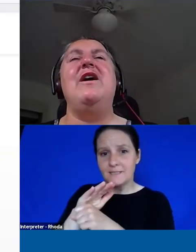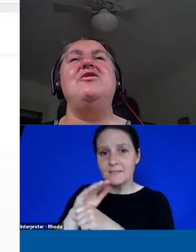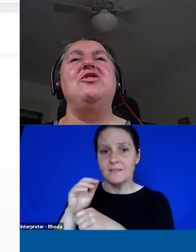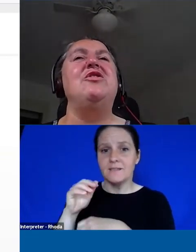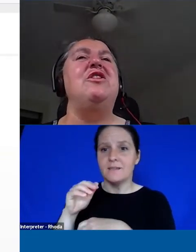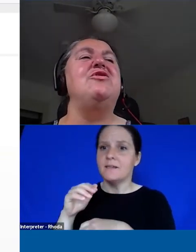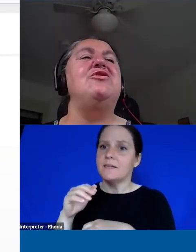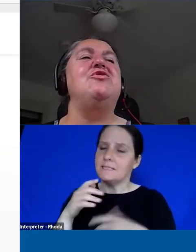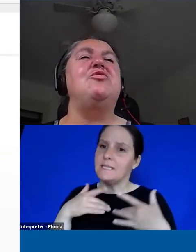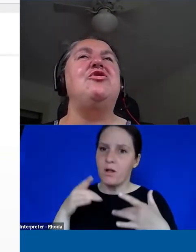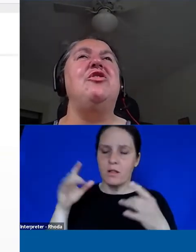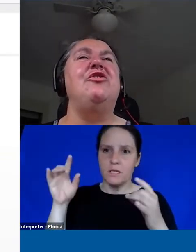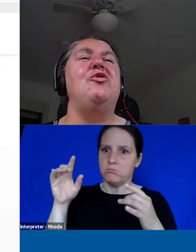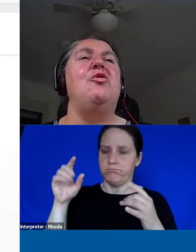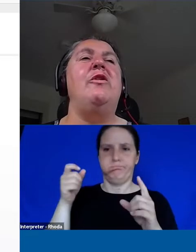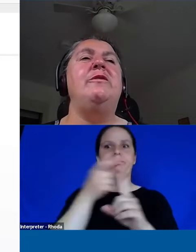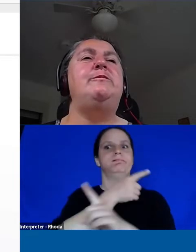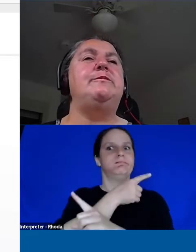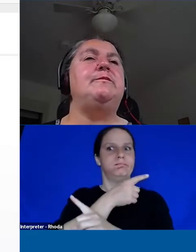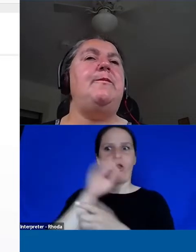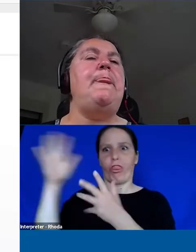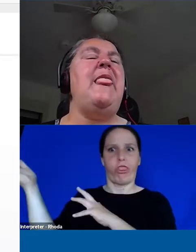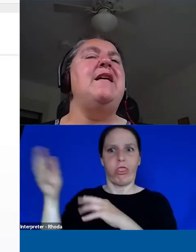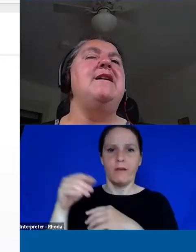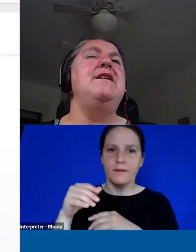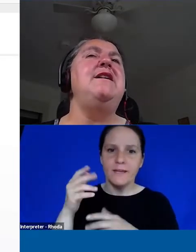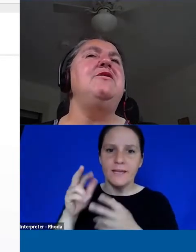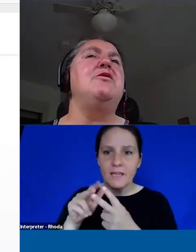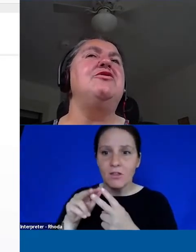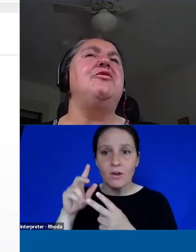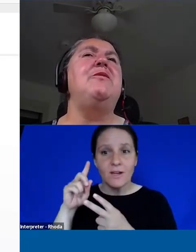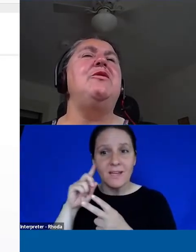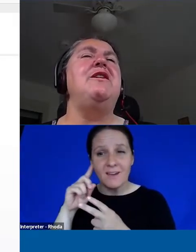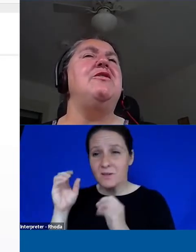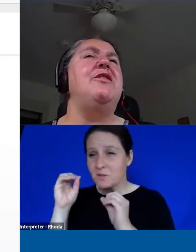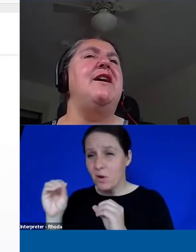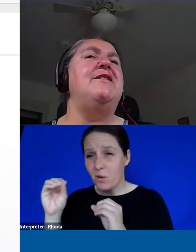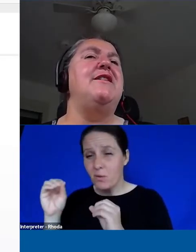We either don't hear that there's results or even worse, we will hear that